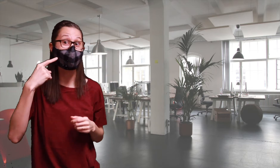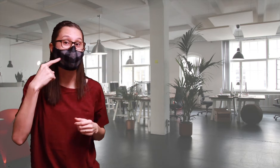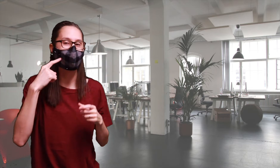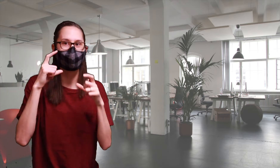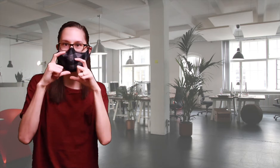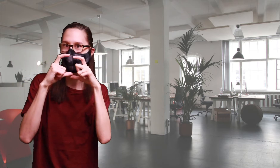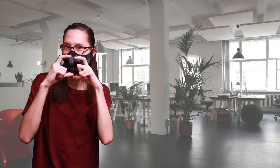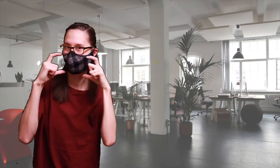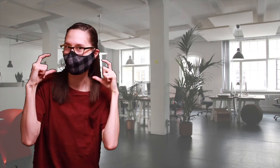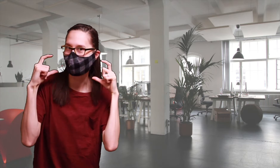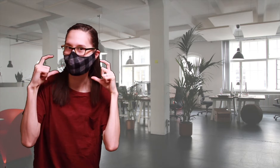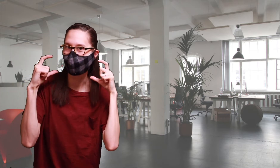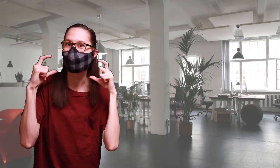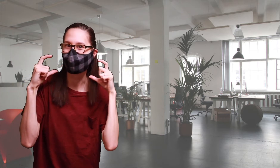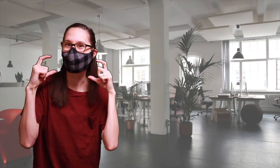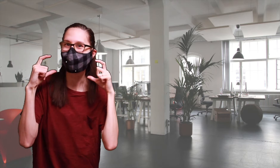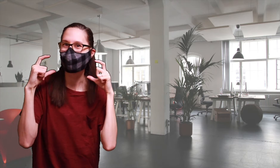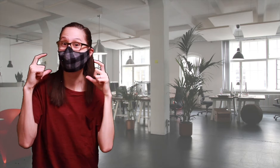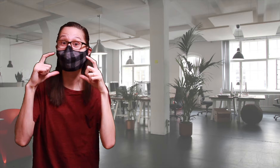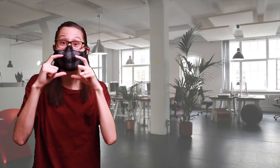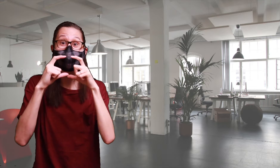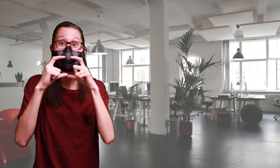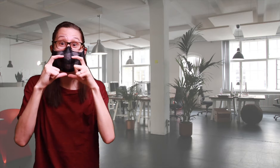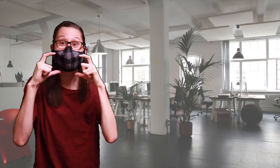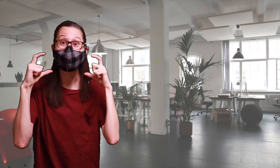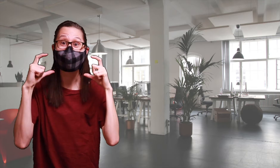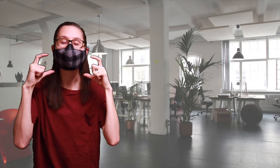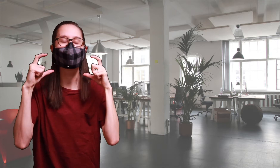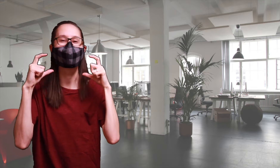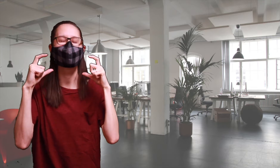...a mask